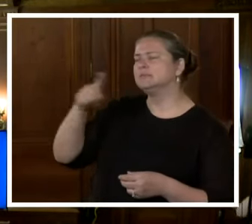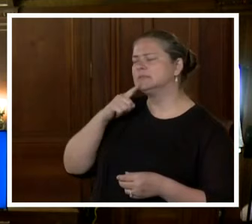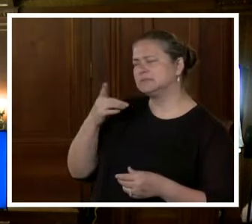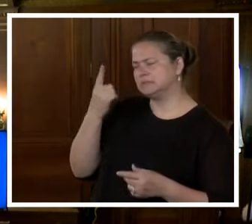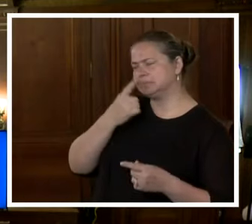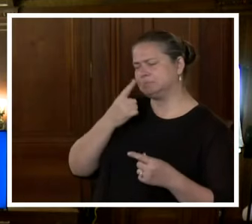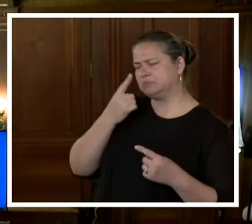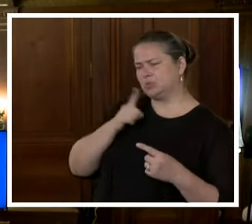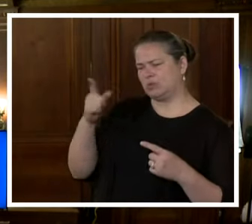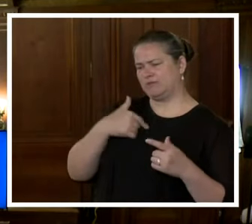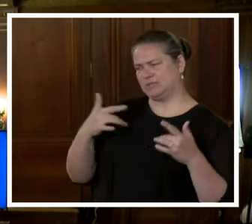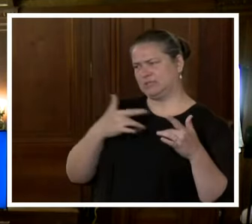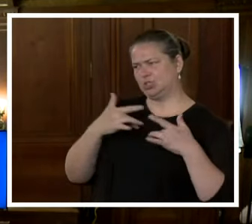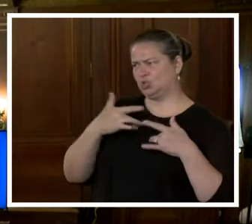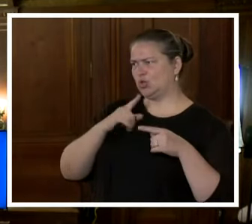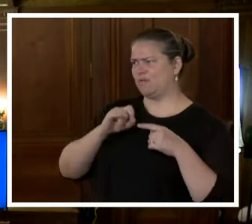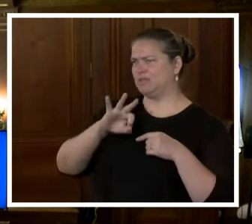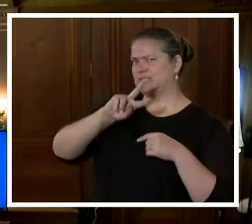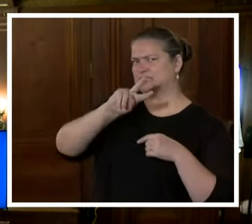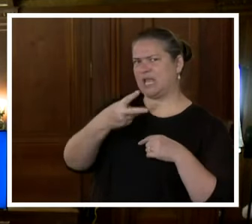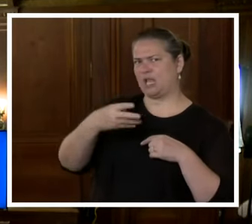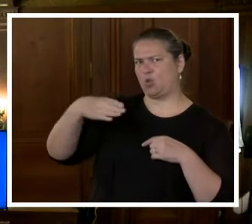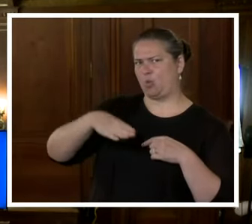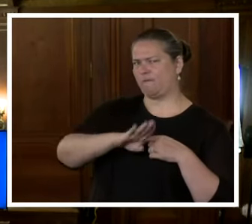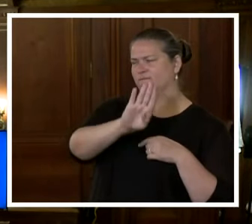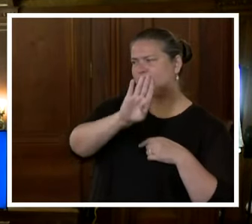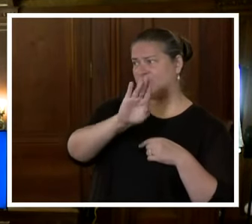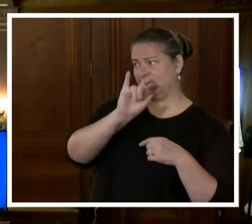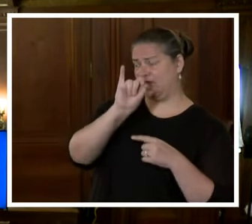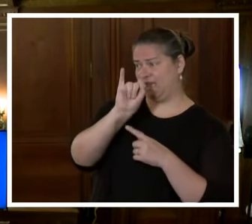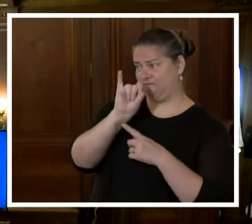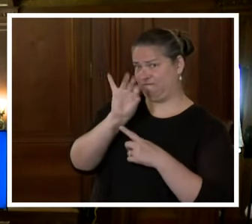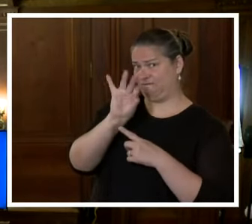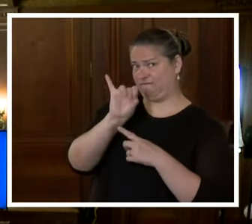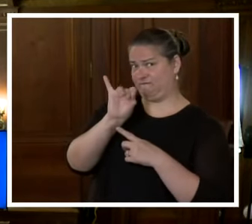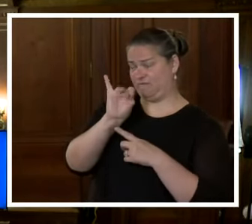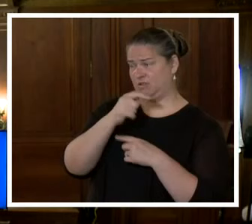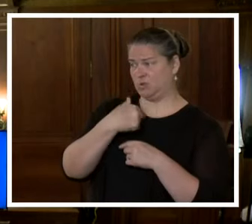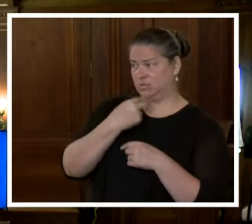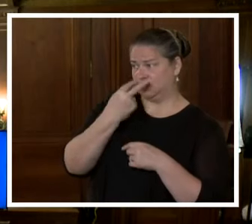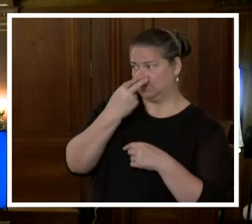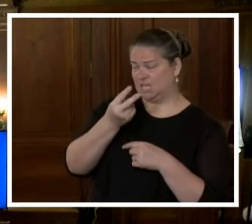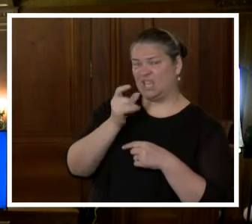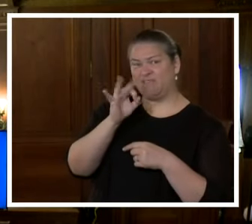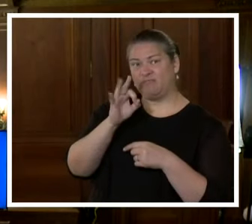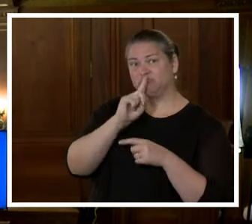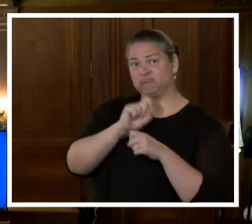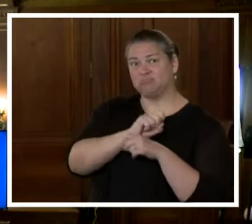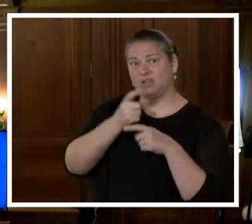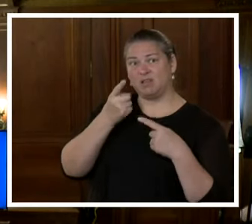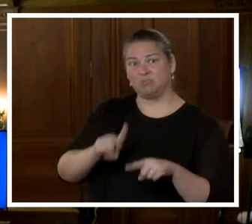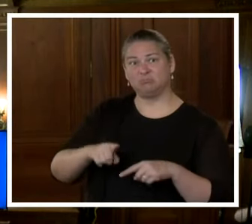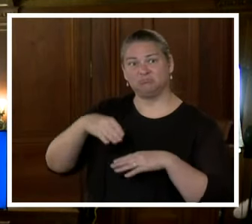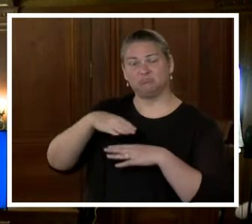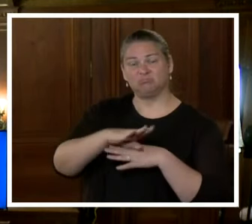NUMBER OF CASES. IT WILL BE OUR ABILITY TO REACT TO IT AND TO KEEP IT FROM SPREADING.